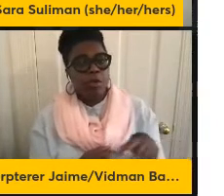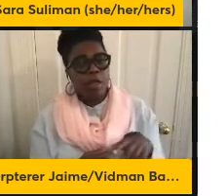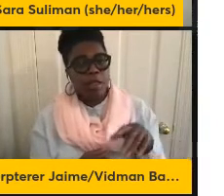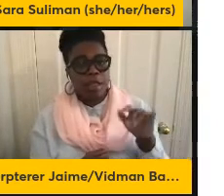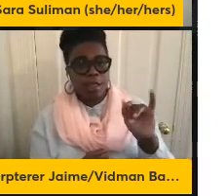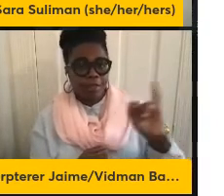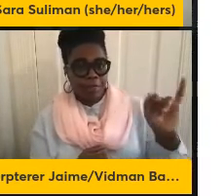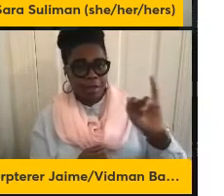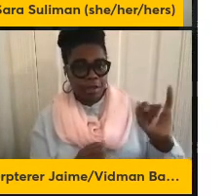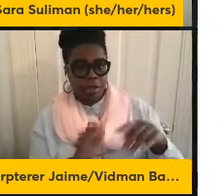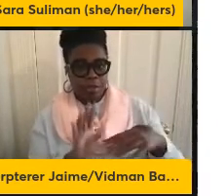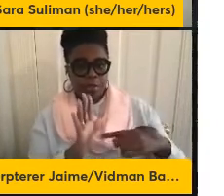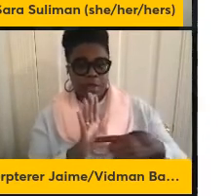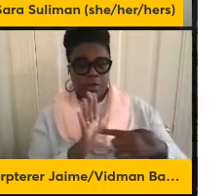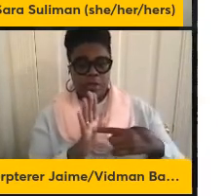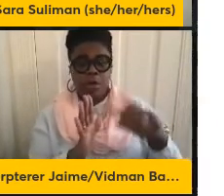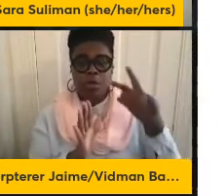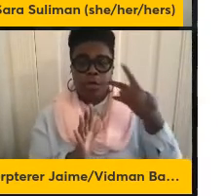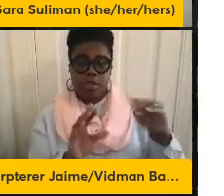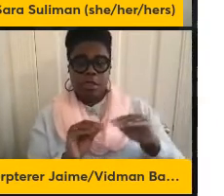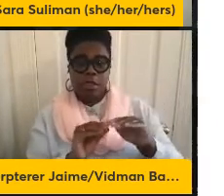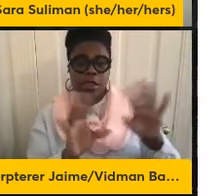clear upregulation of ATP one B three.